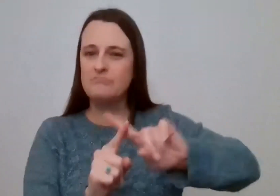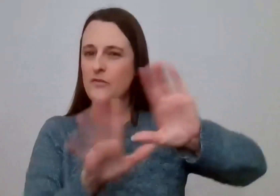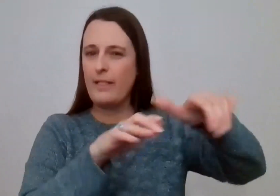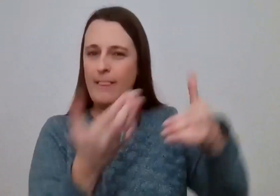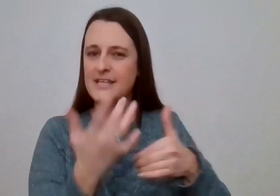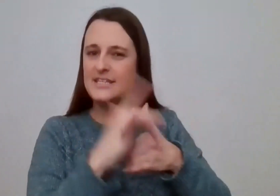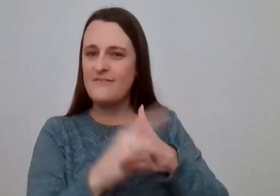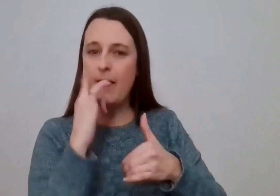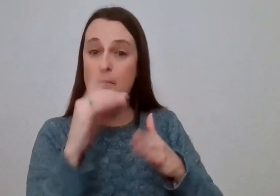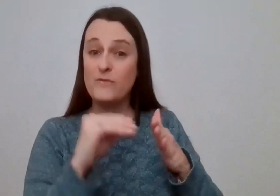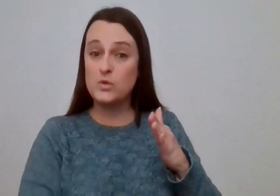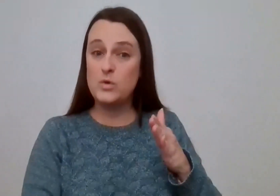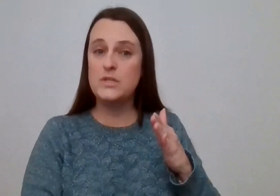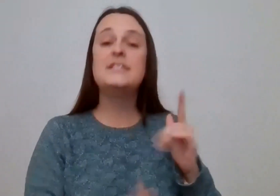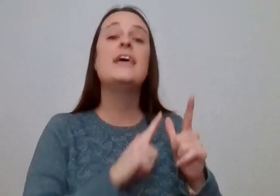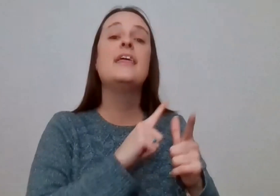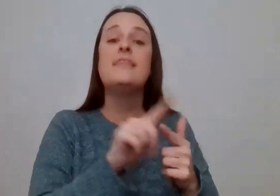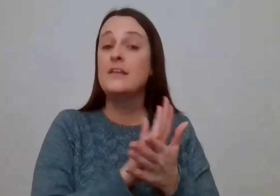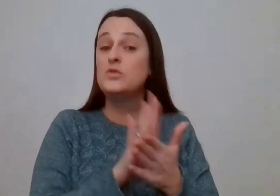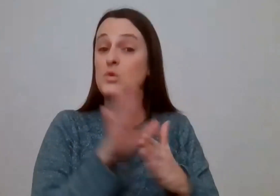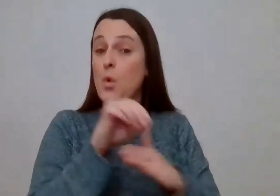and then school counselors are meeting individually with students